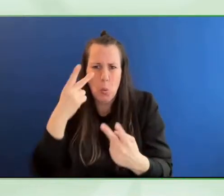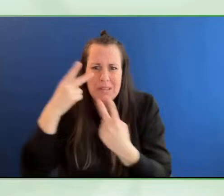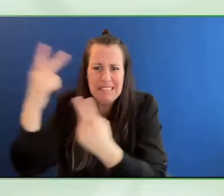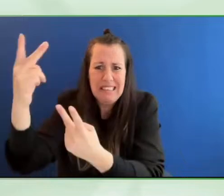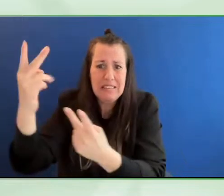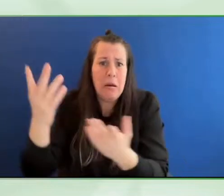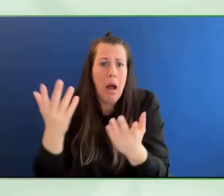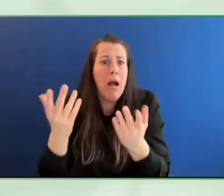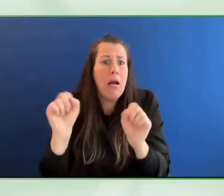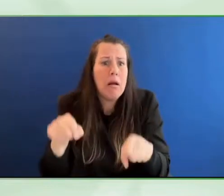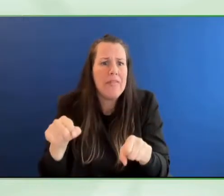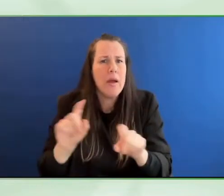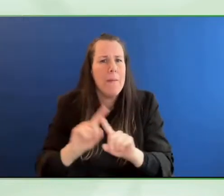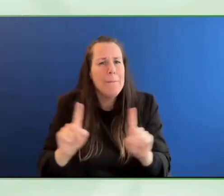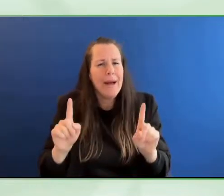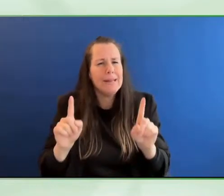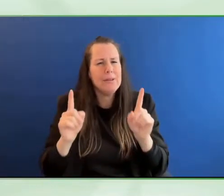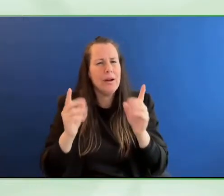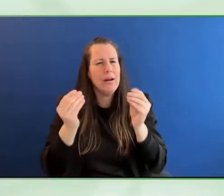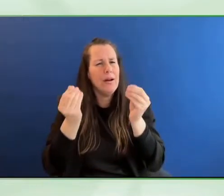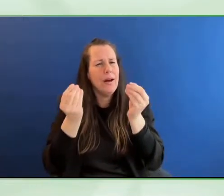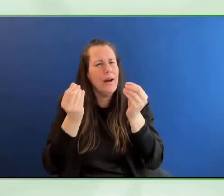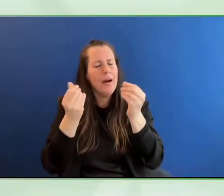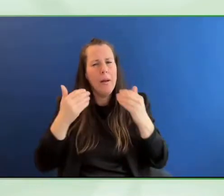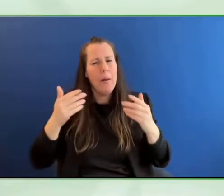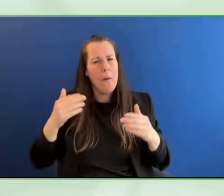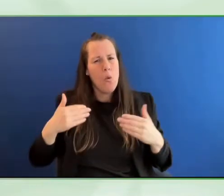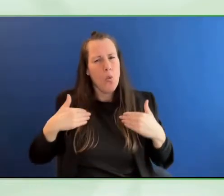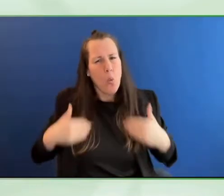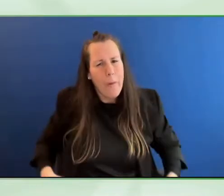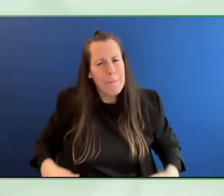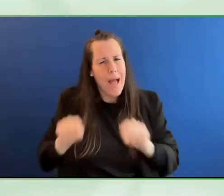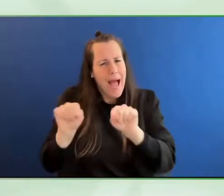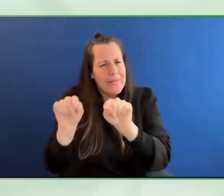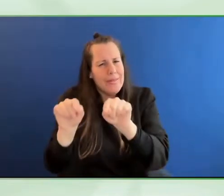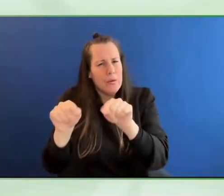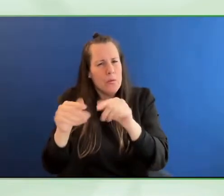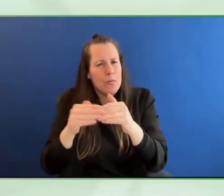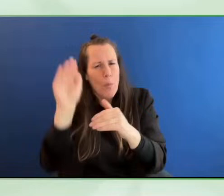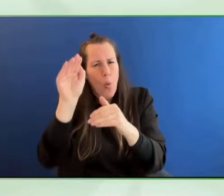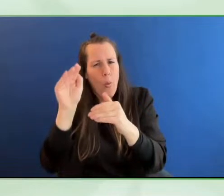The prospects here are we are giving people the tools they need to